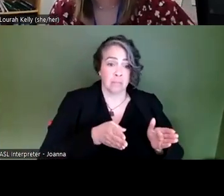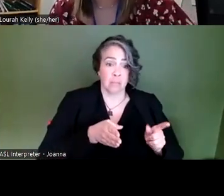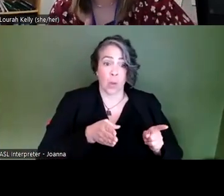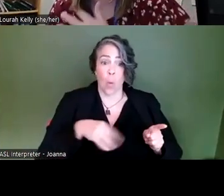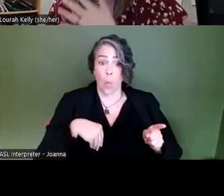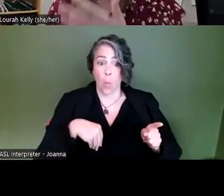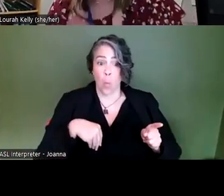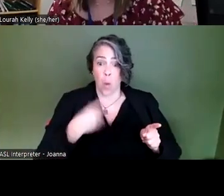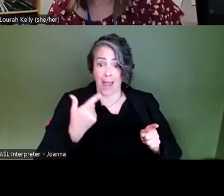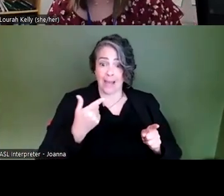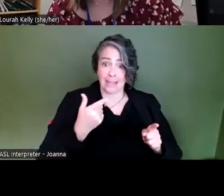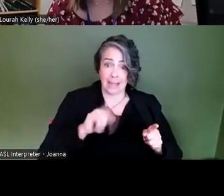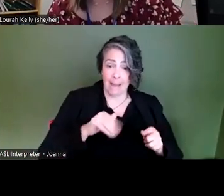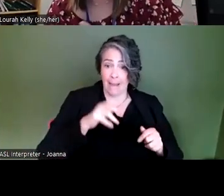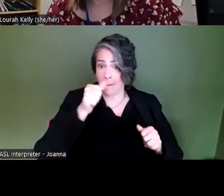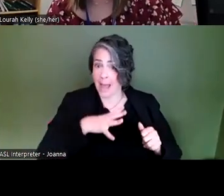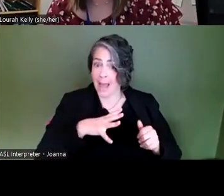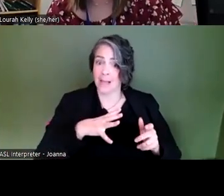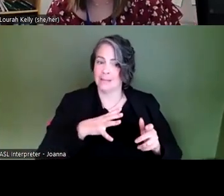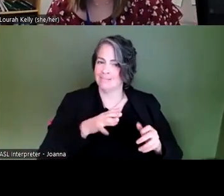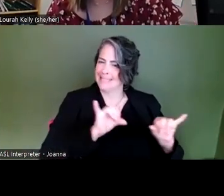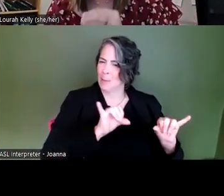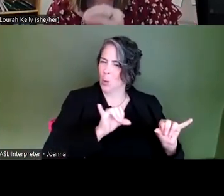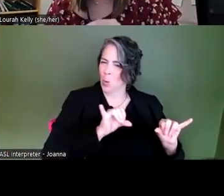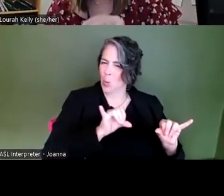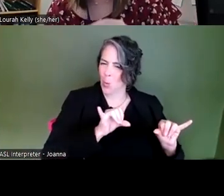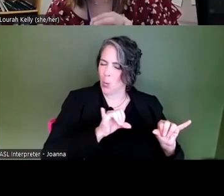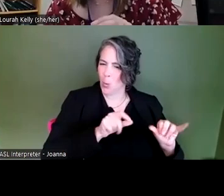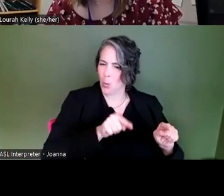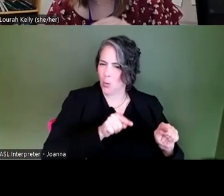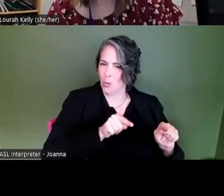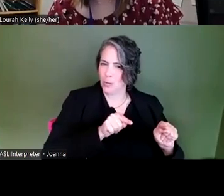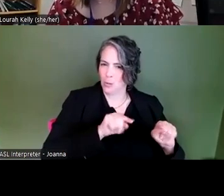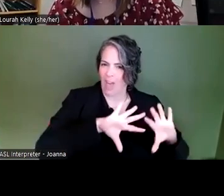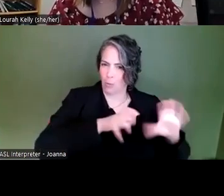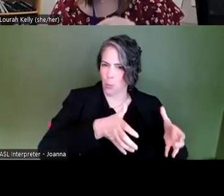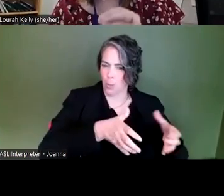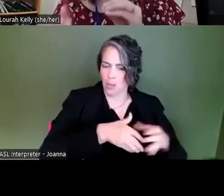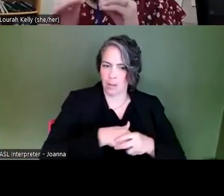there is a protective effect of being Black or Hispanic only if you were heterosexual.